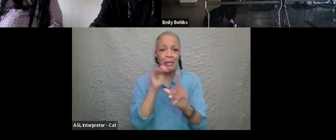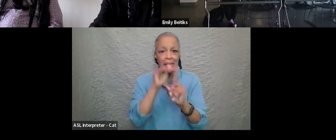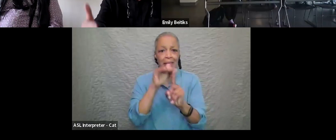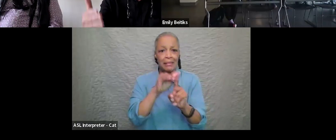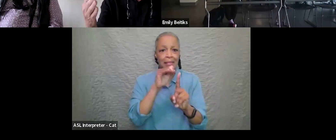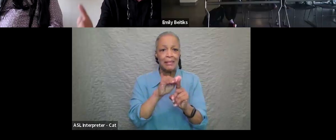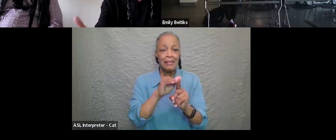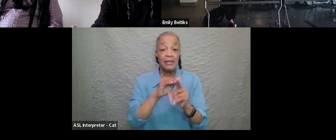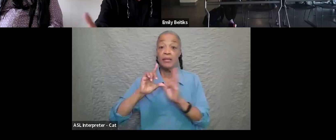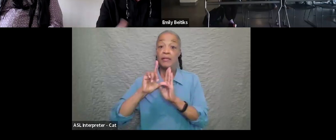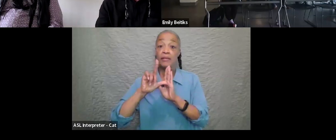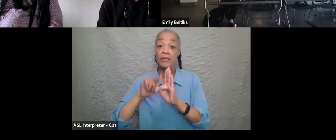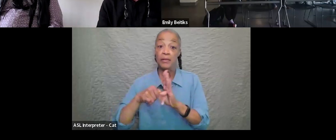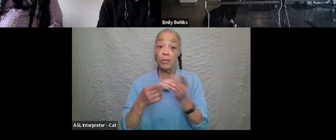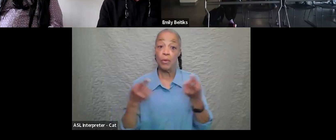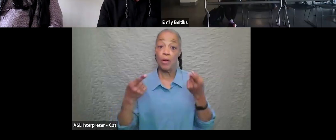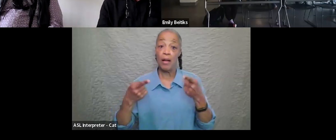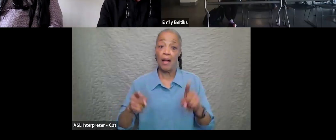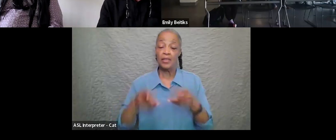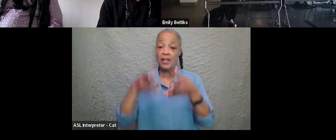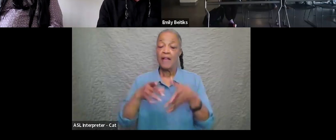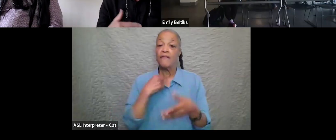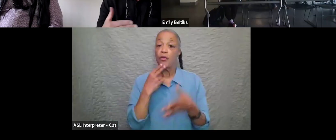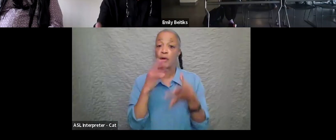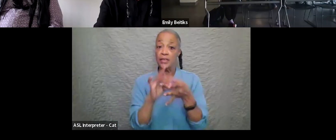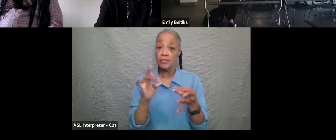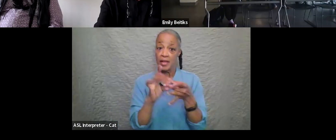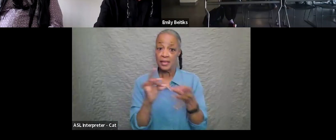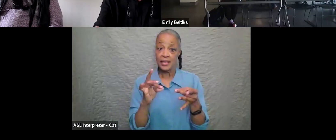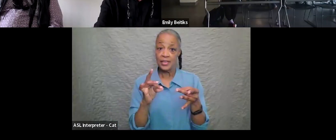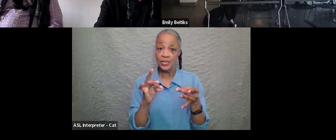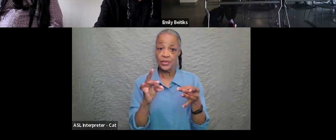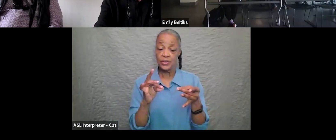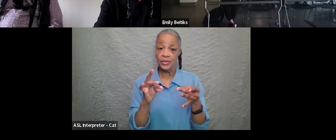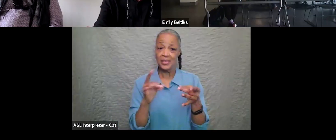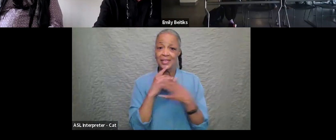Eventually leaving a voice message saying, "Does he have to kill somebody